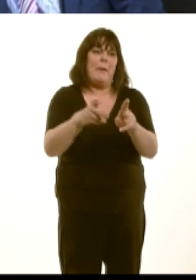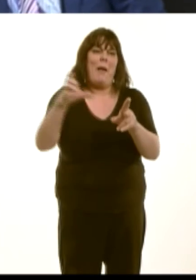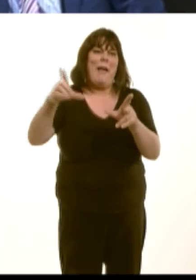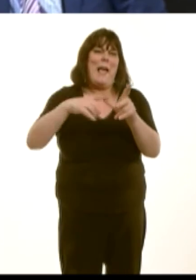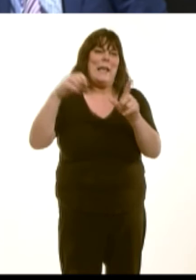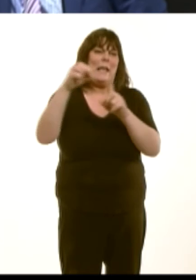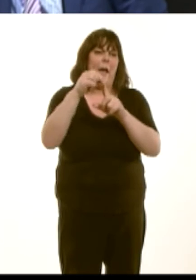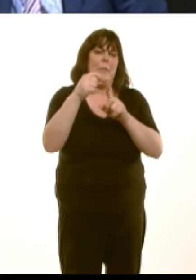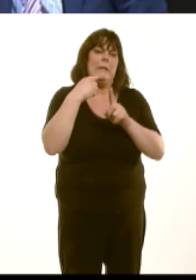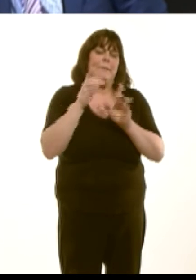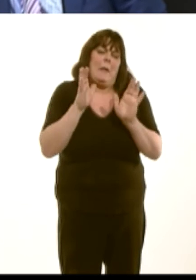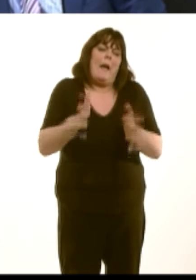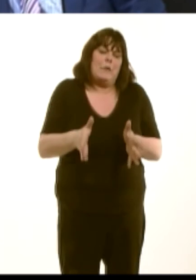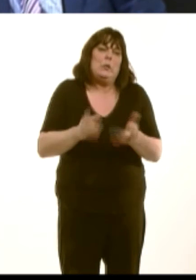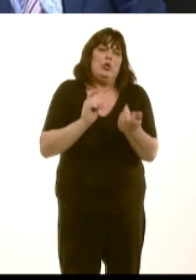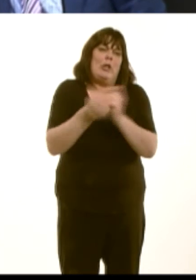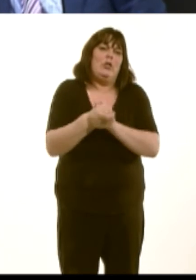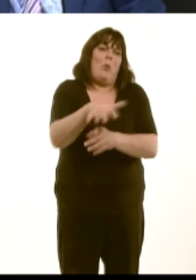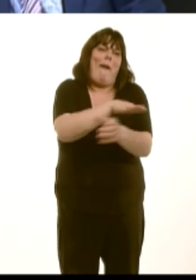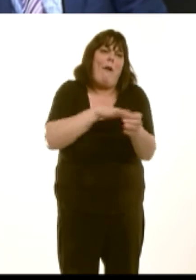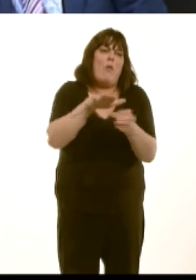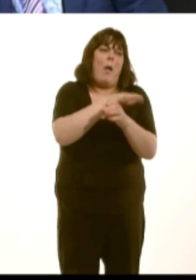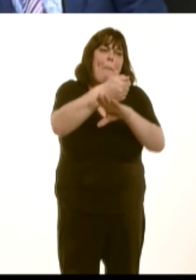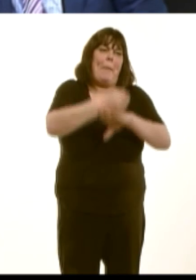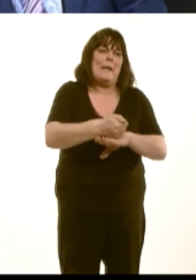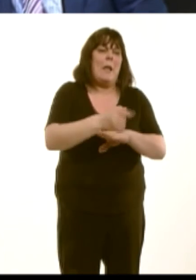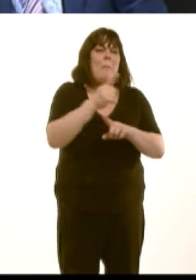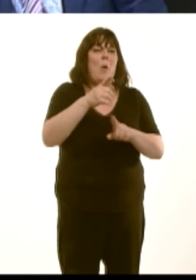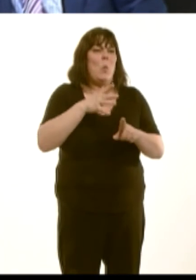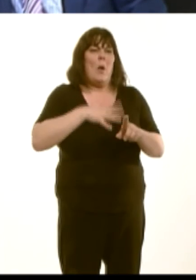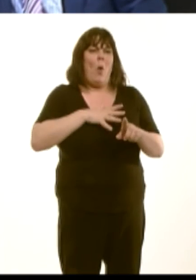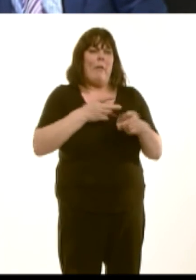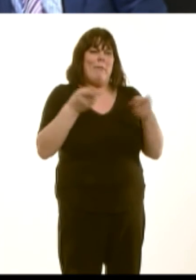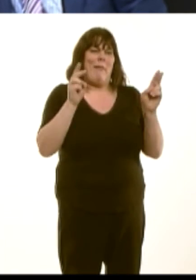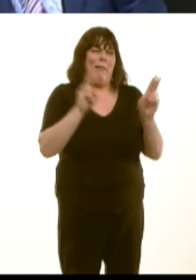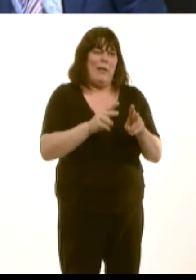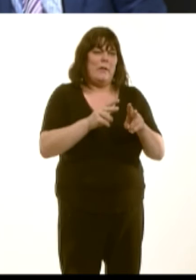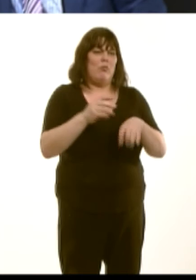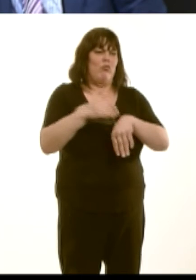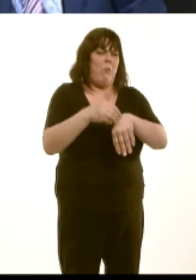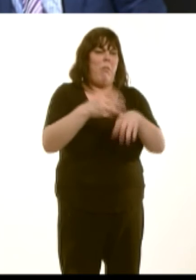What we want to do is to move to a system that is the least disruptive system possible to move to.